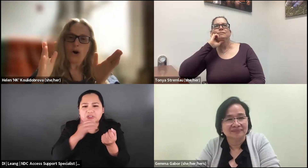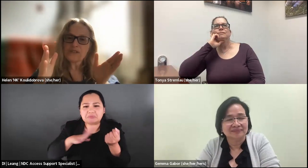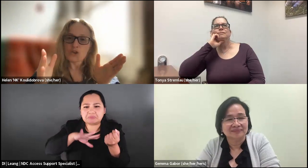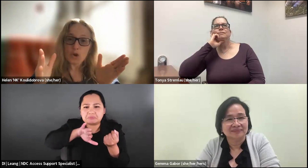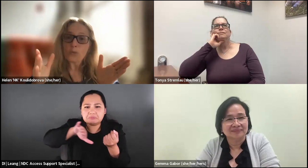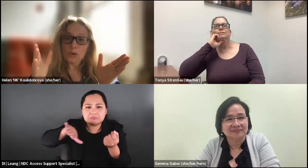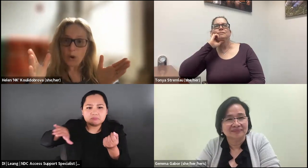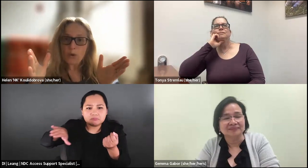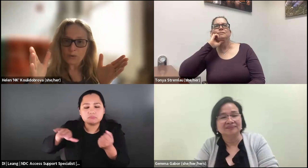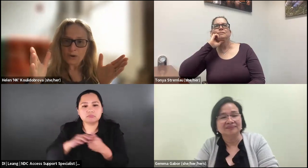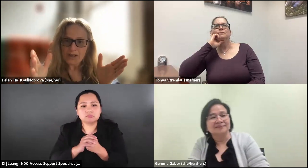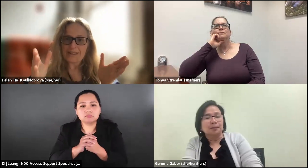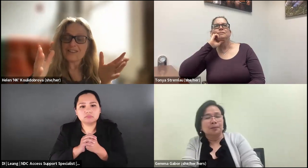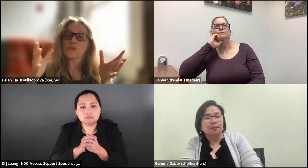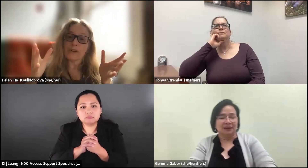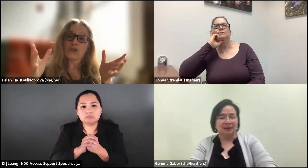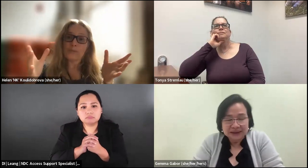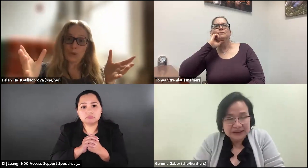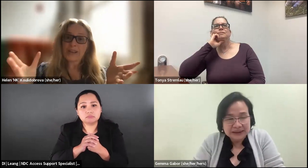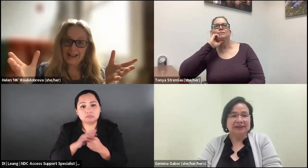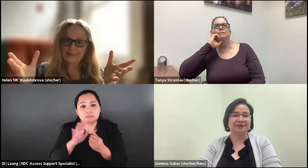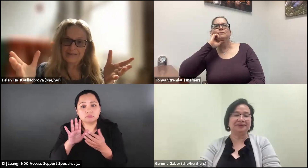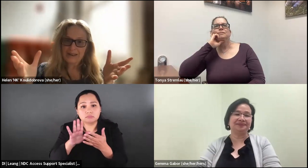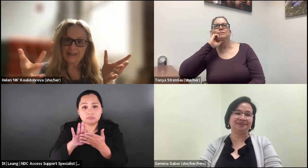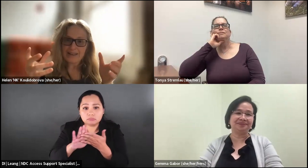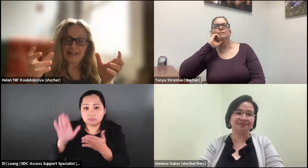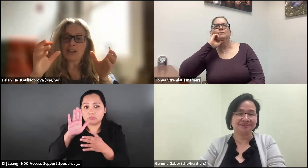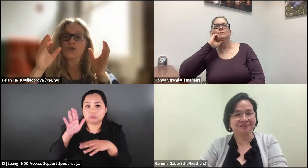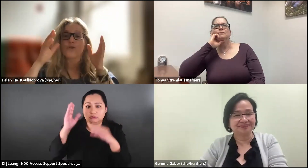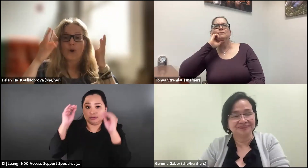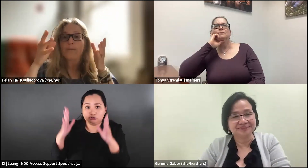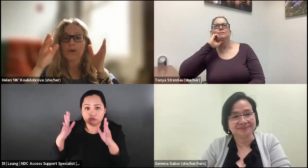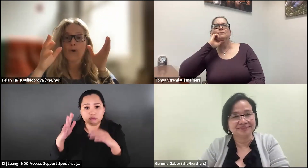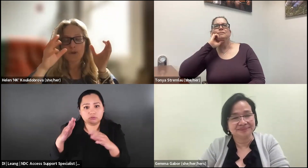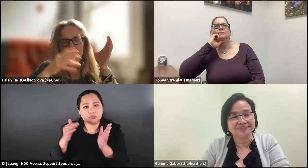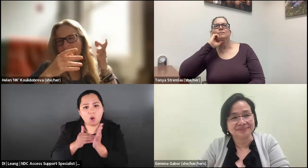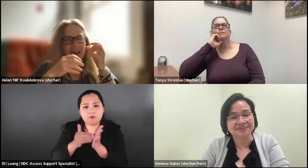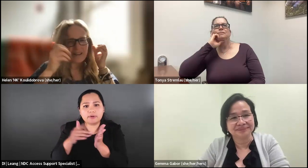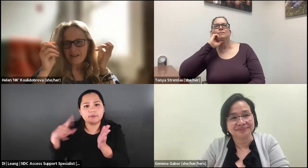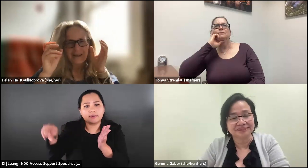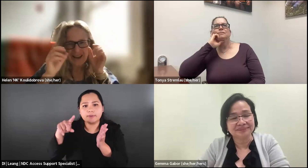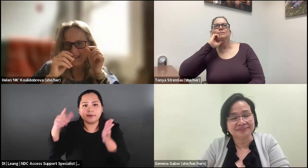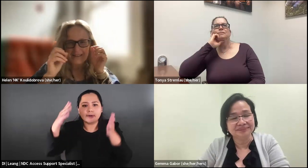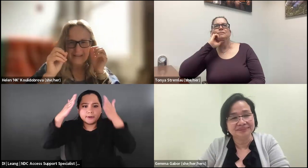often don't know that this is what they should be looking at. And then they should not be overlooking